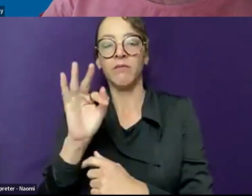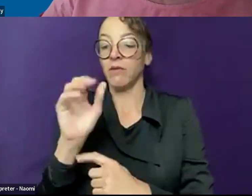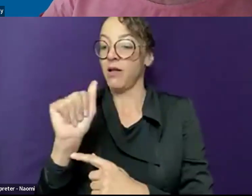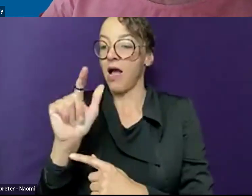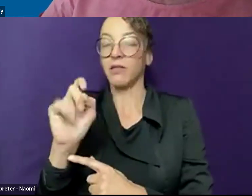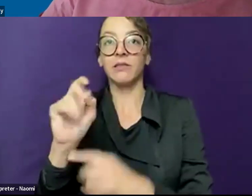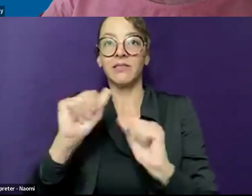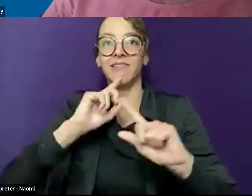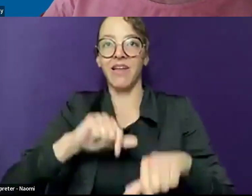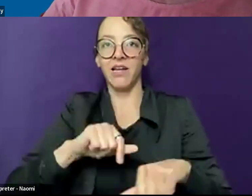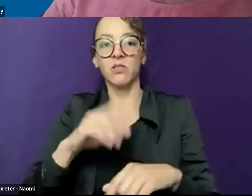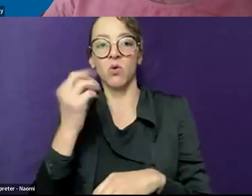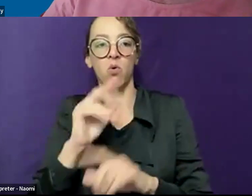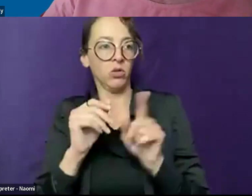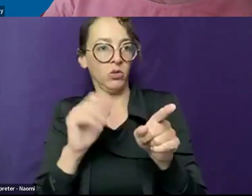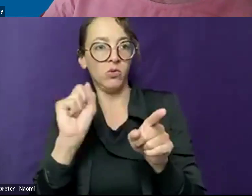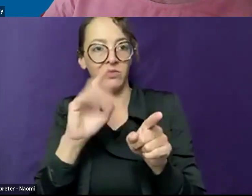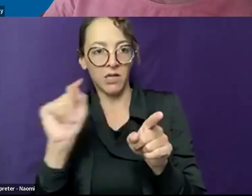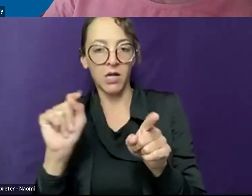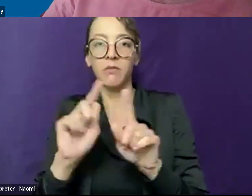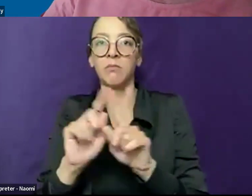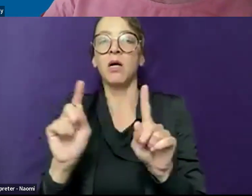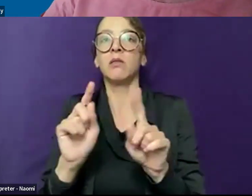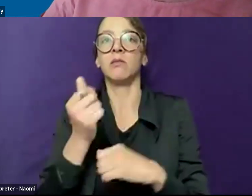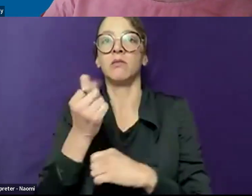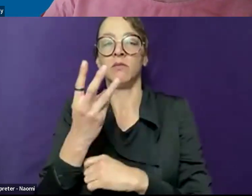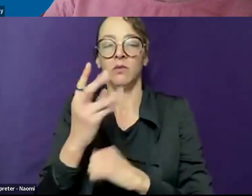there's a couple of questions, and I'm going to bundle a couple of these together regarding can